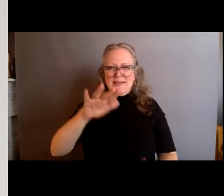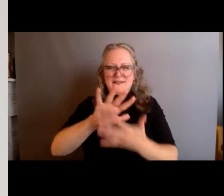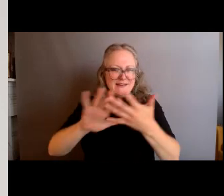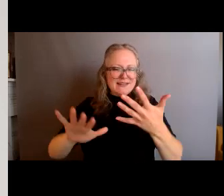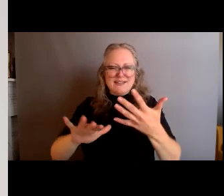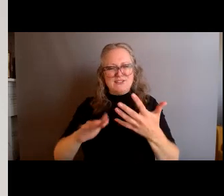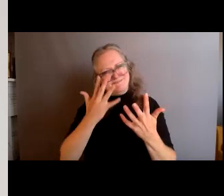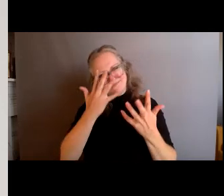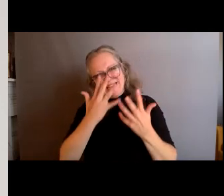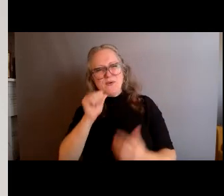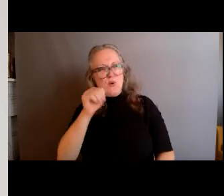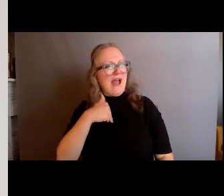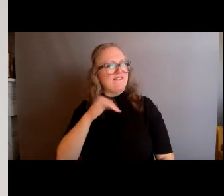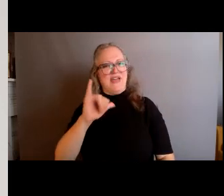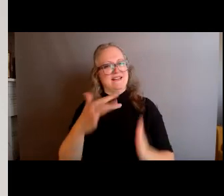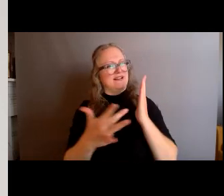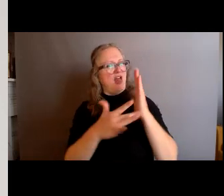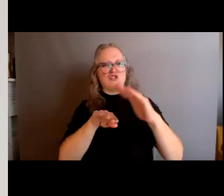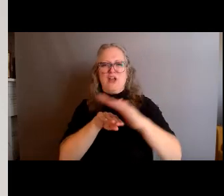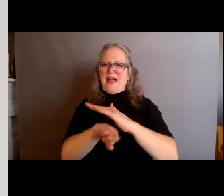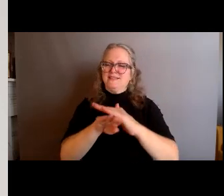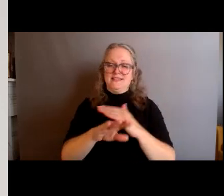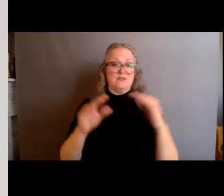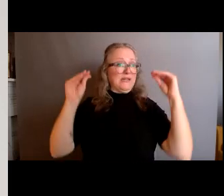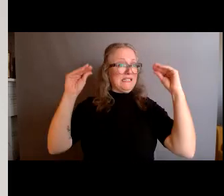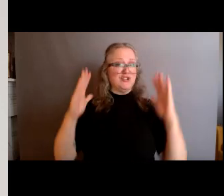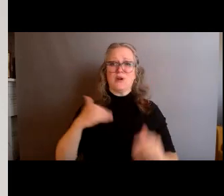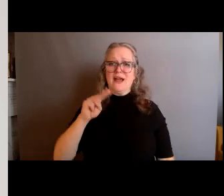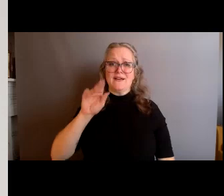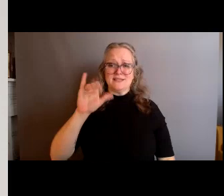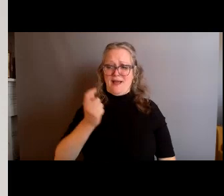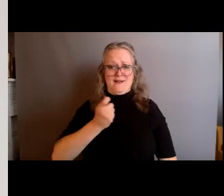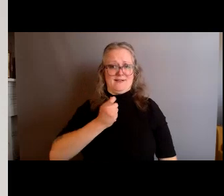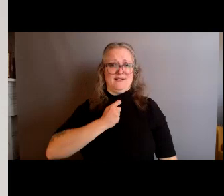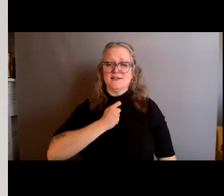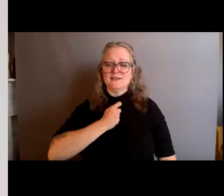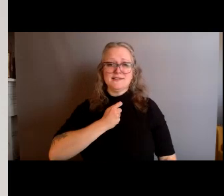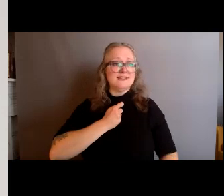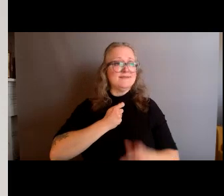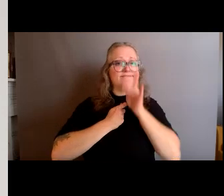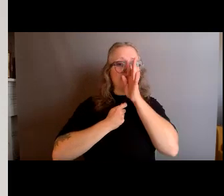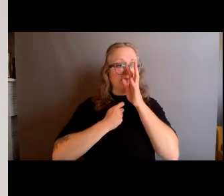of technology where a teacher just wears a mind. And speakers are in a classroom and it would just